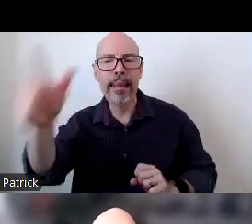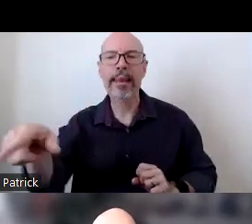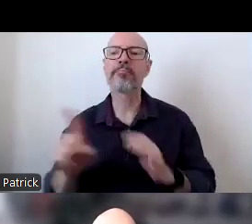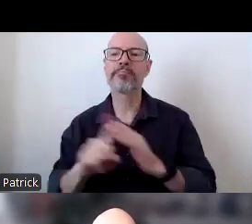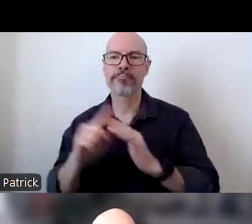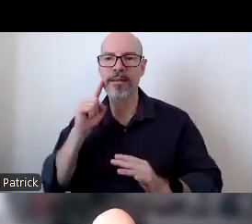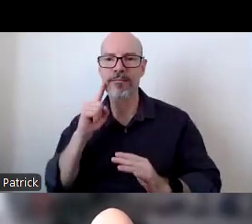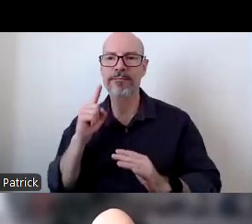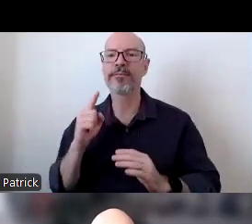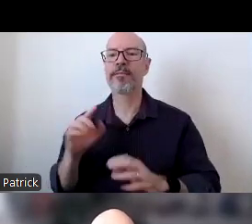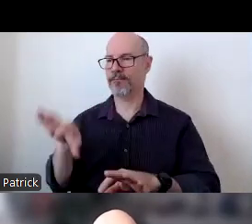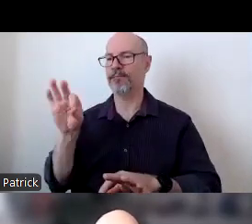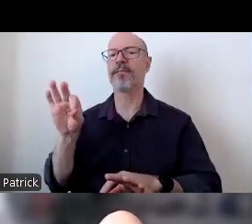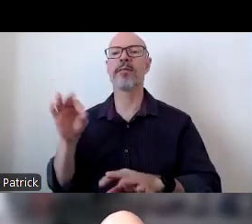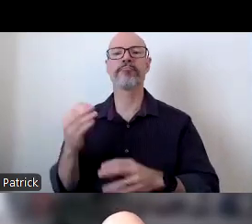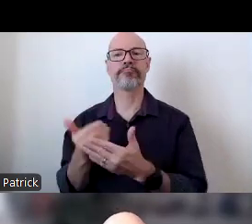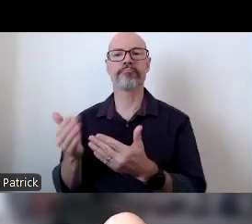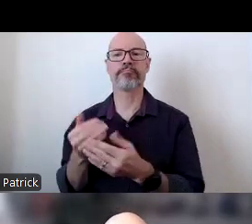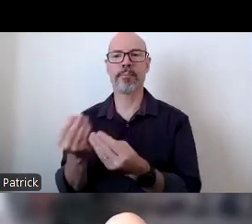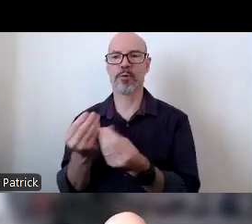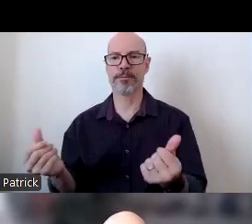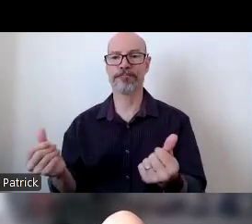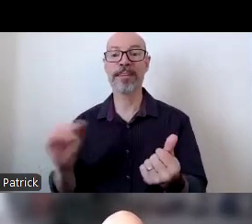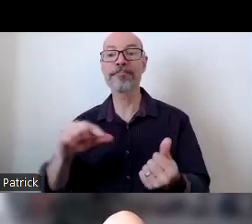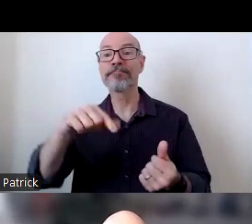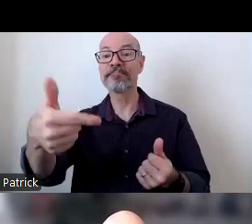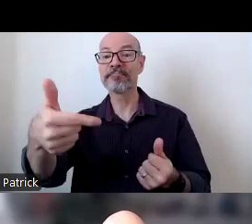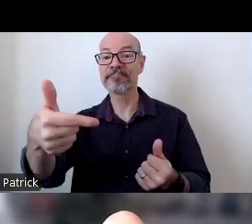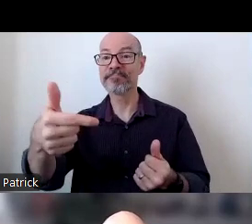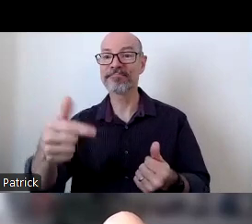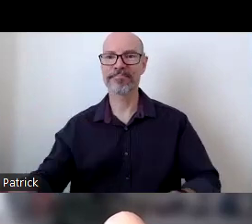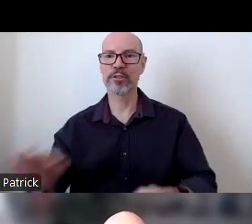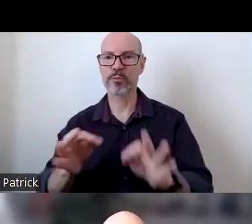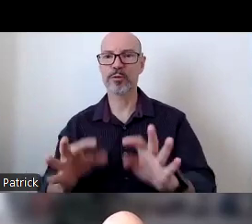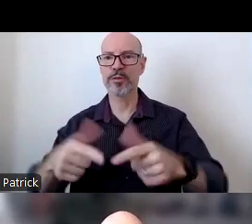Secondly, you're going to find solutions to provide everybody's needs. Next slide, please.